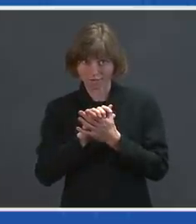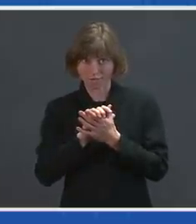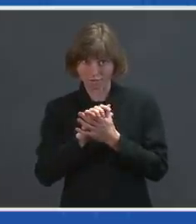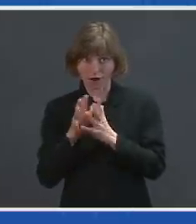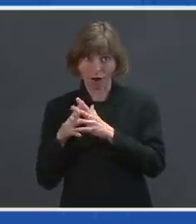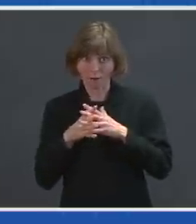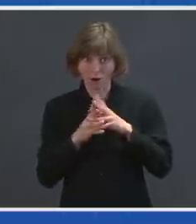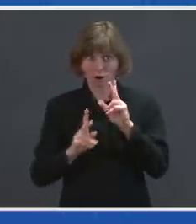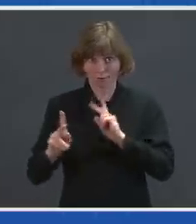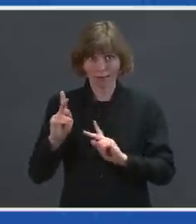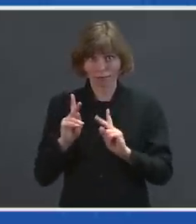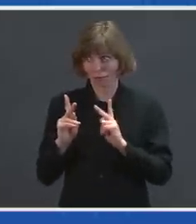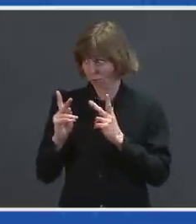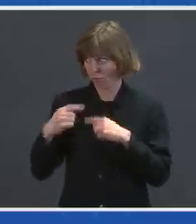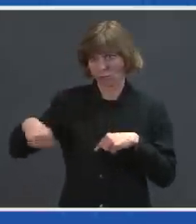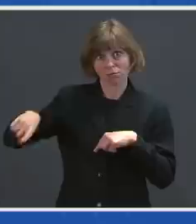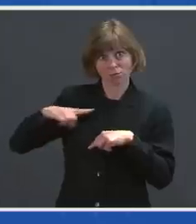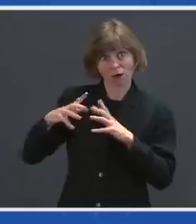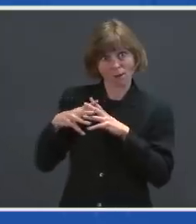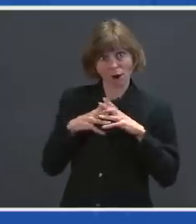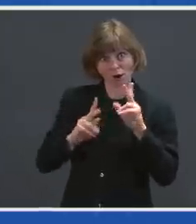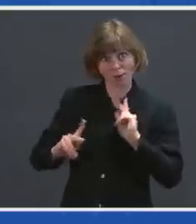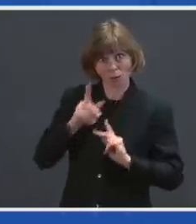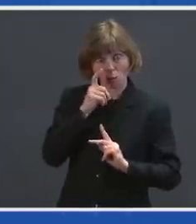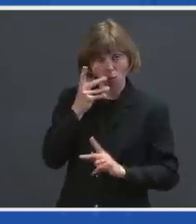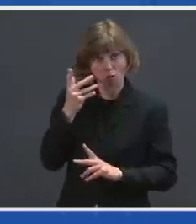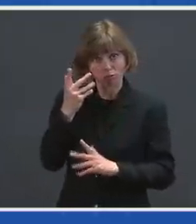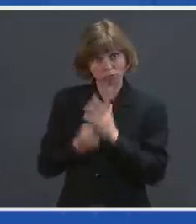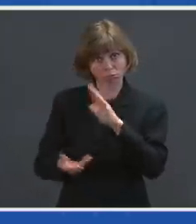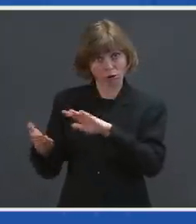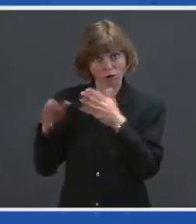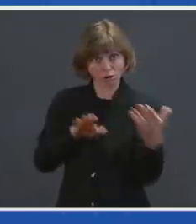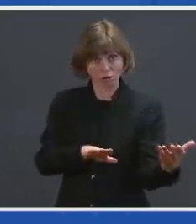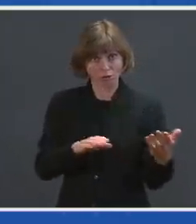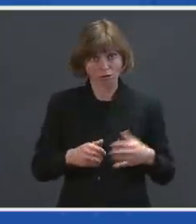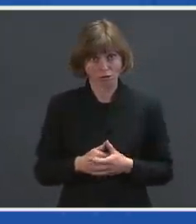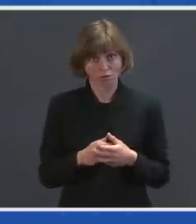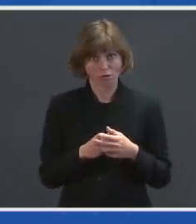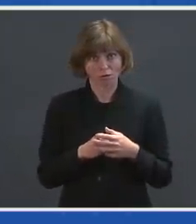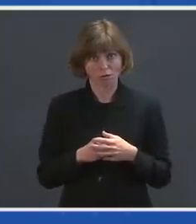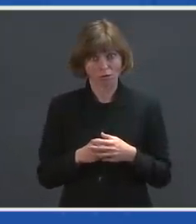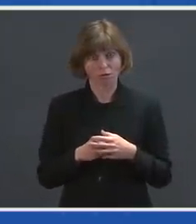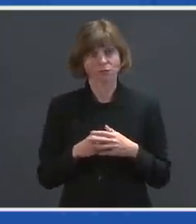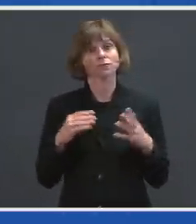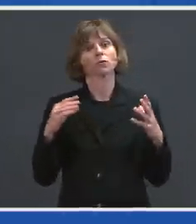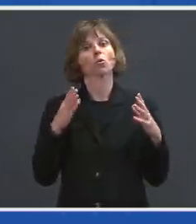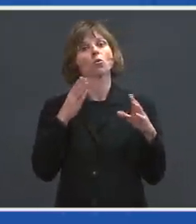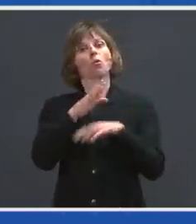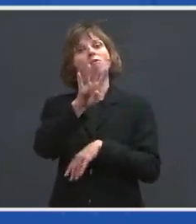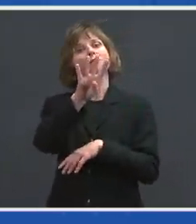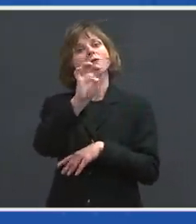fellow Americans who have lost their lives. And more than 400,000 businesses --